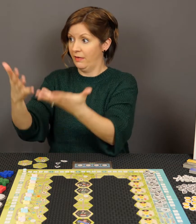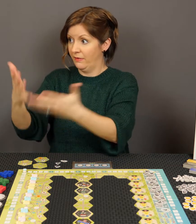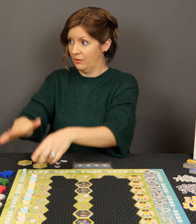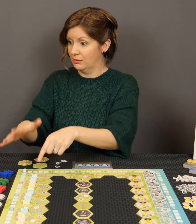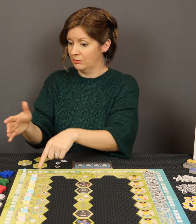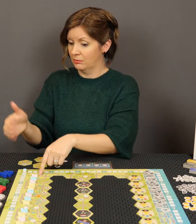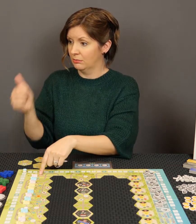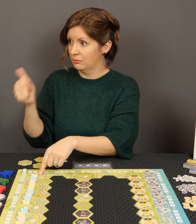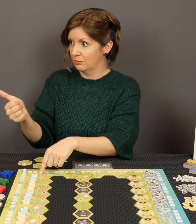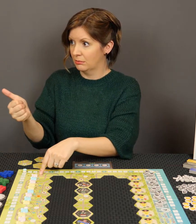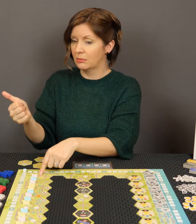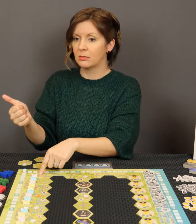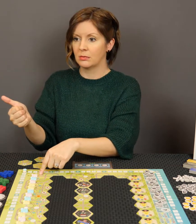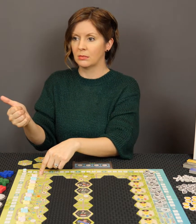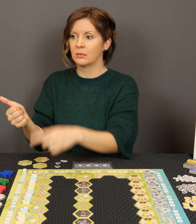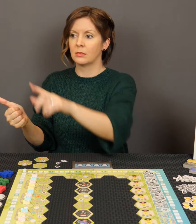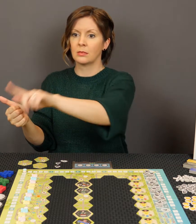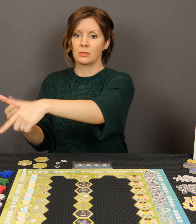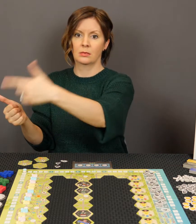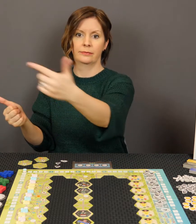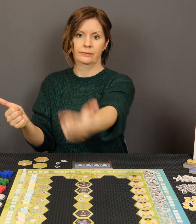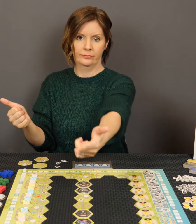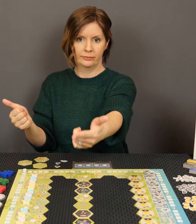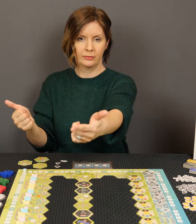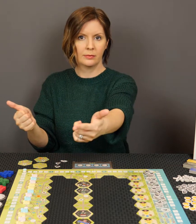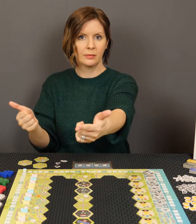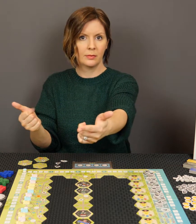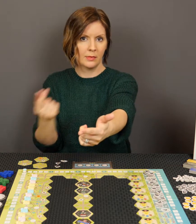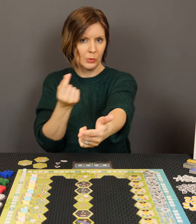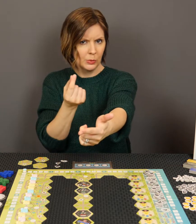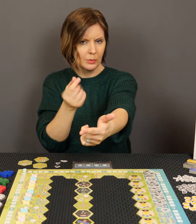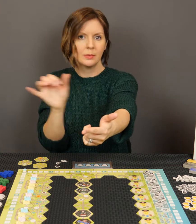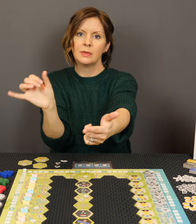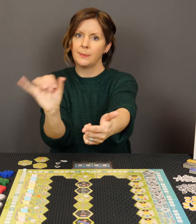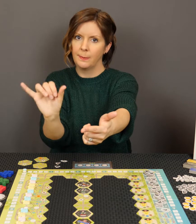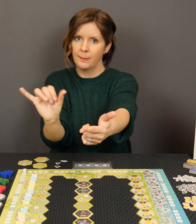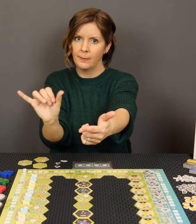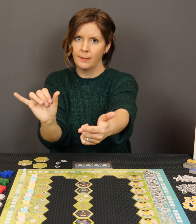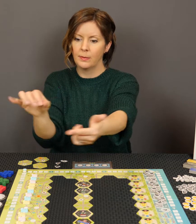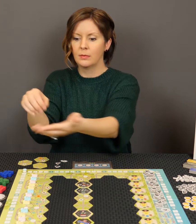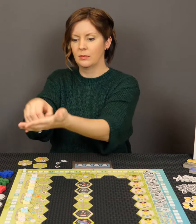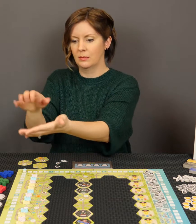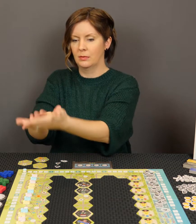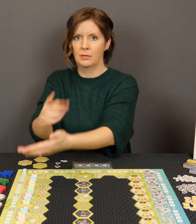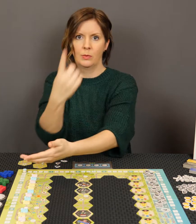After they’ve put down 1 of their trains, then it’s the next player’s turn to do the same.